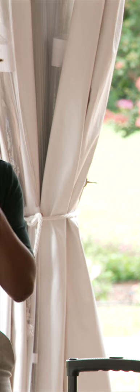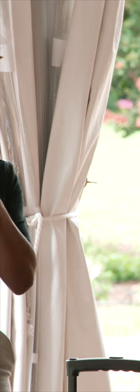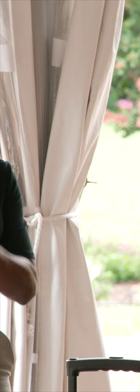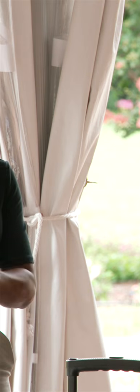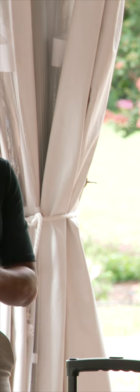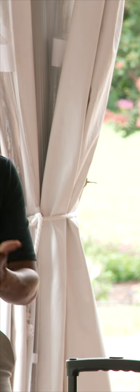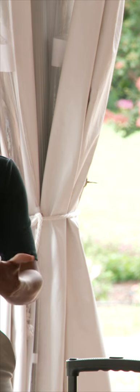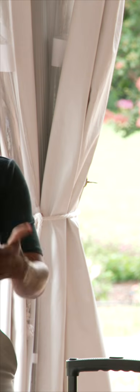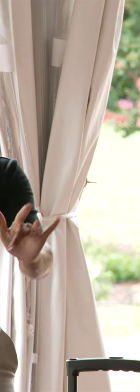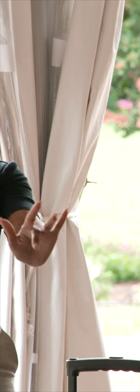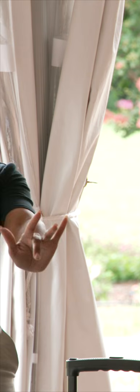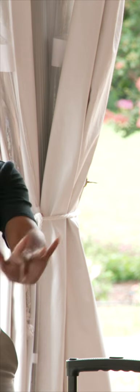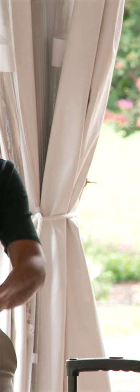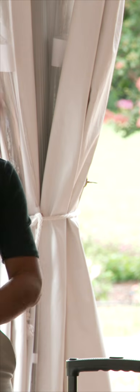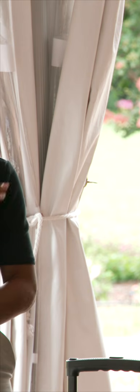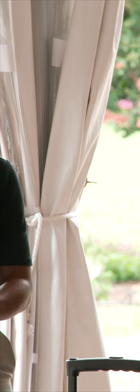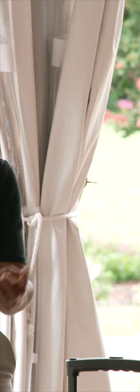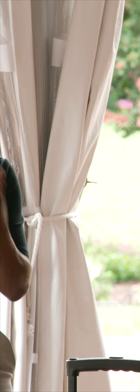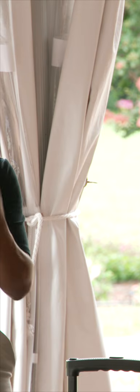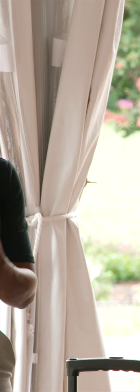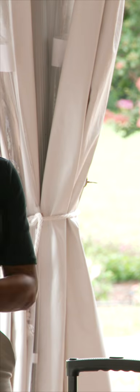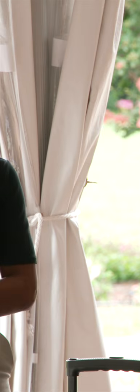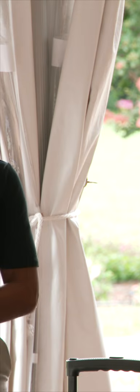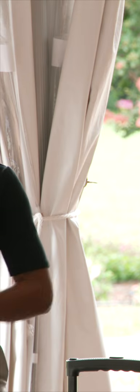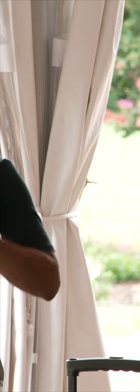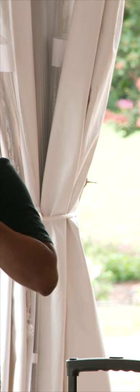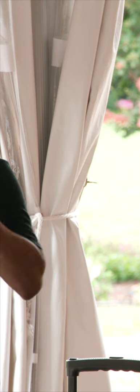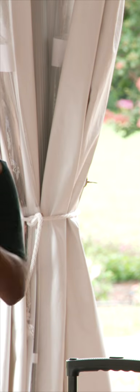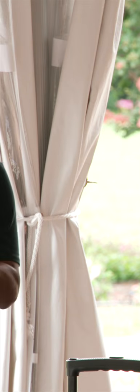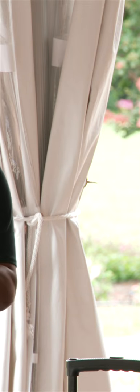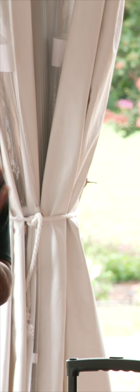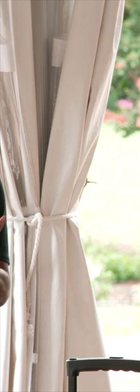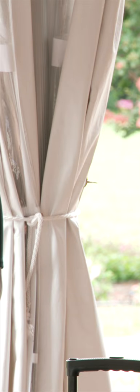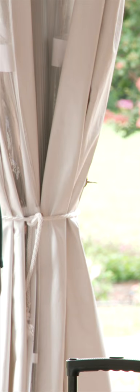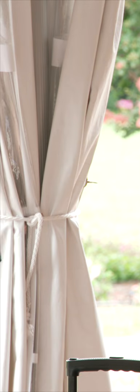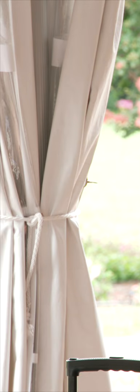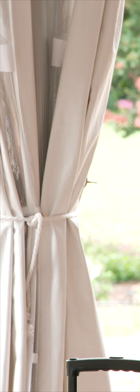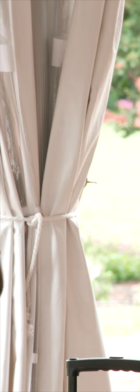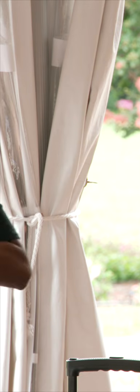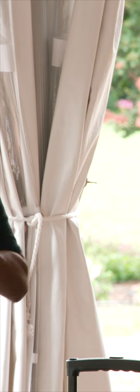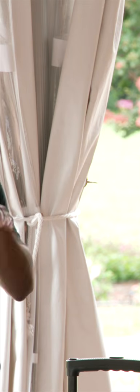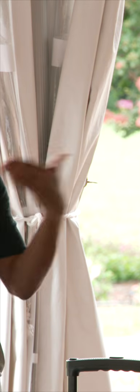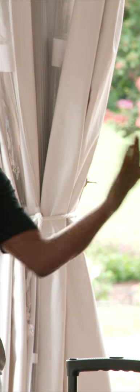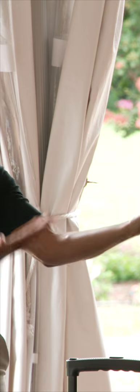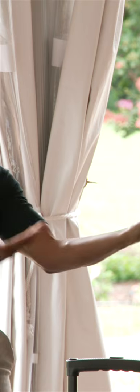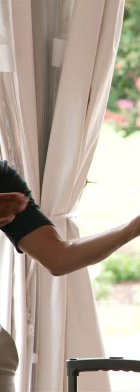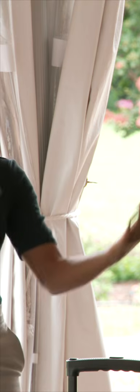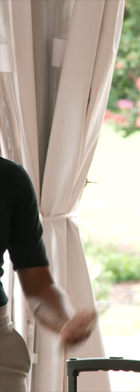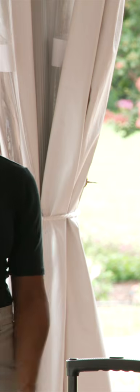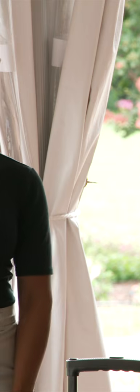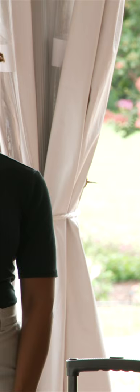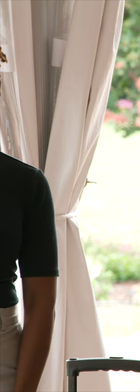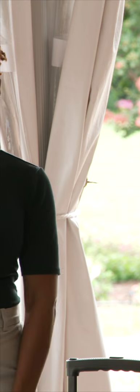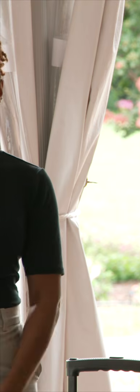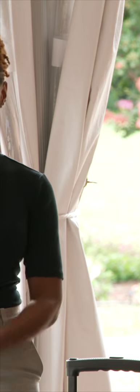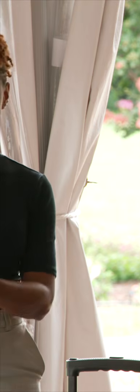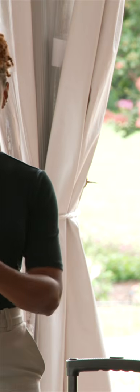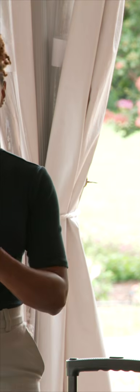ever met in my life, outside of my husband. Dr. Jay Bhattacharya not only is the most brilliant,